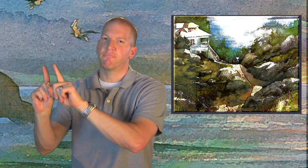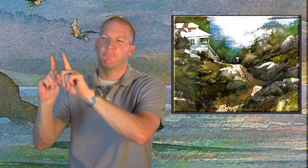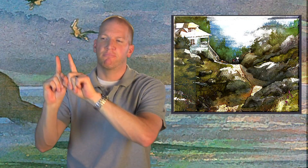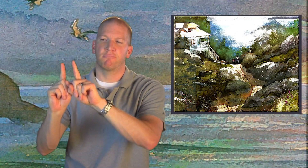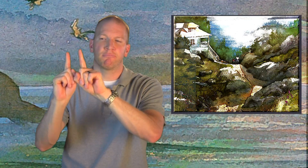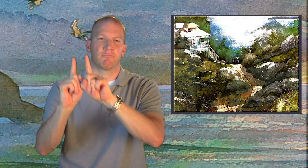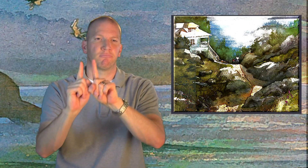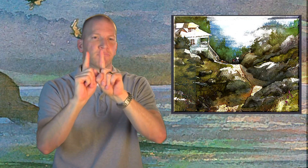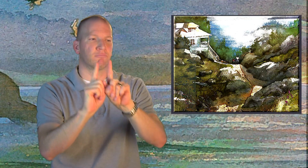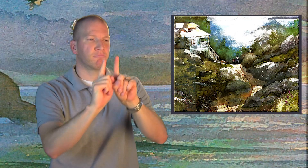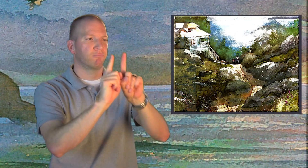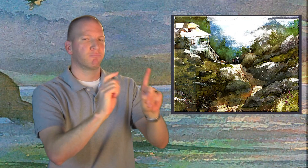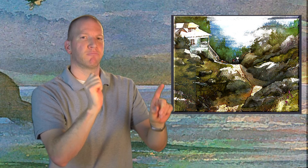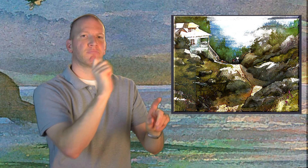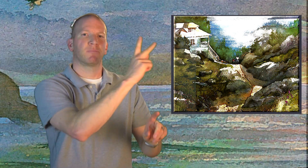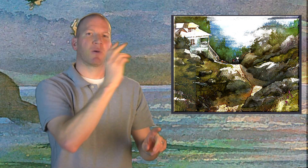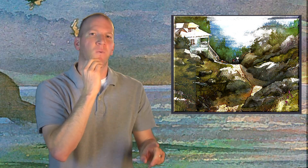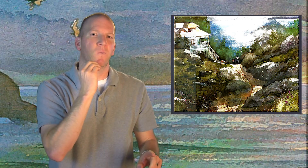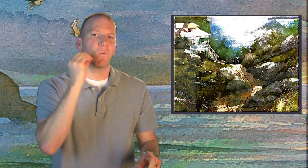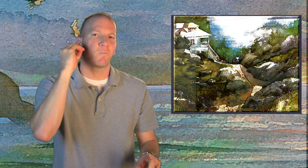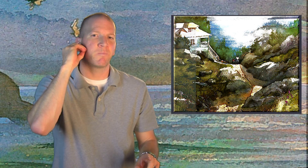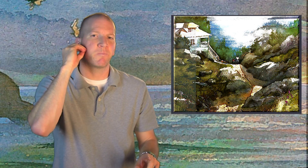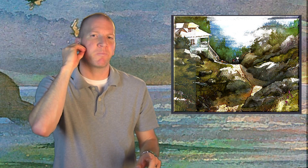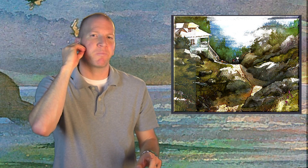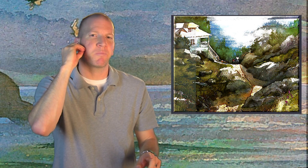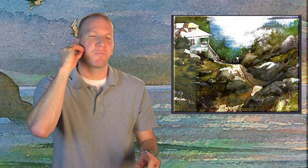(After they walked back home.)